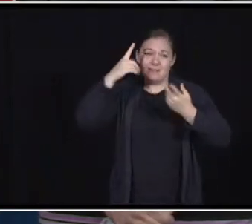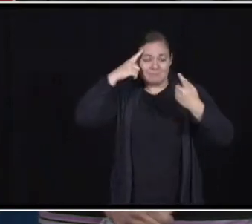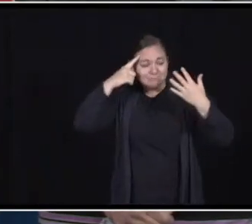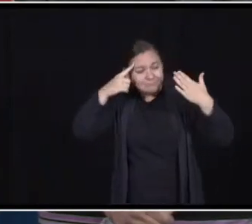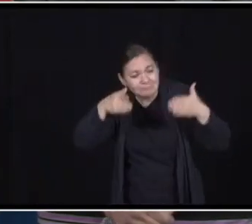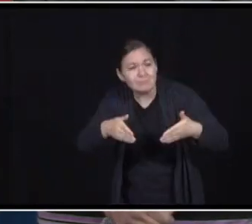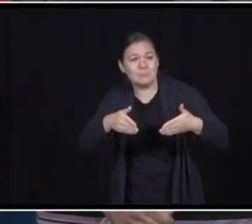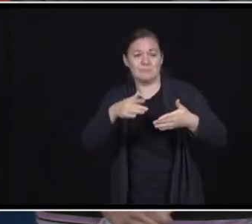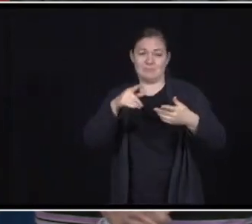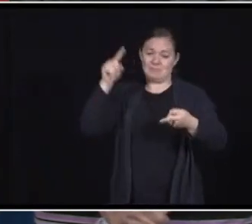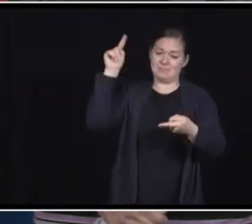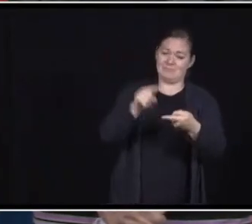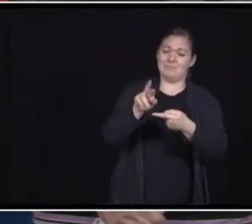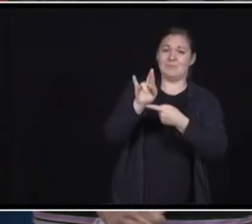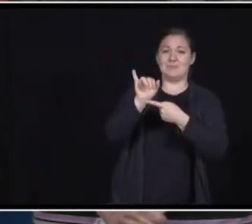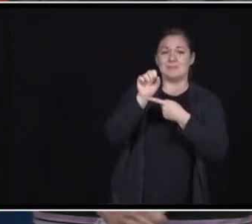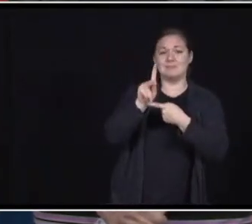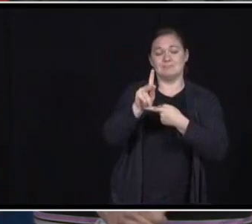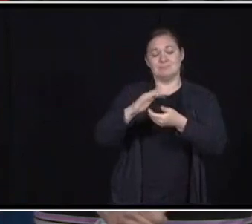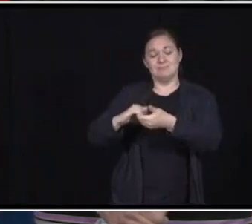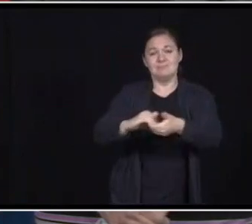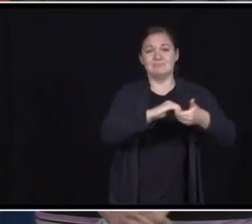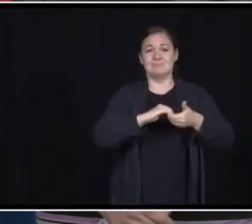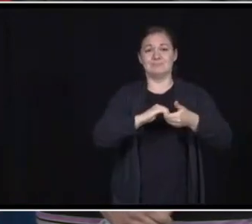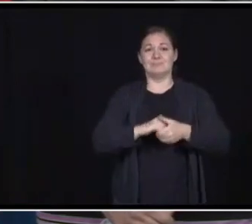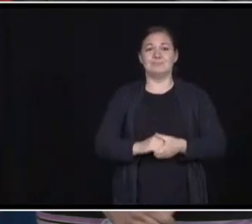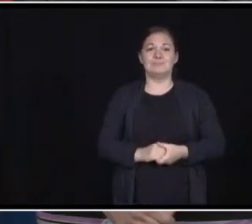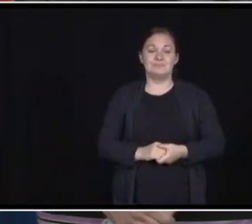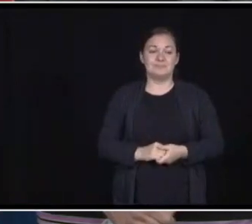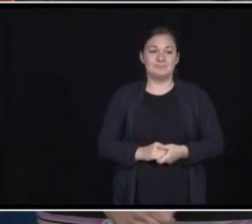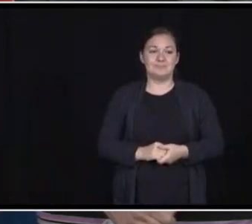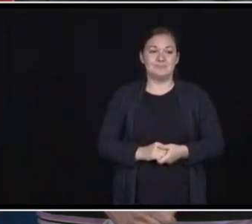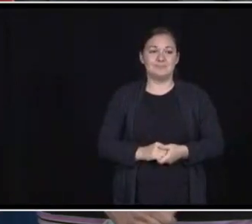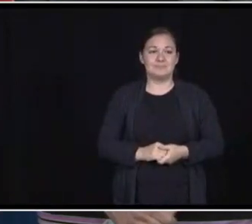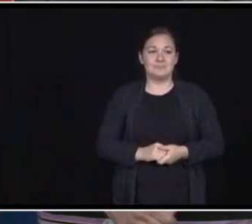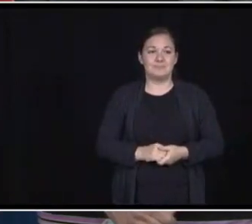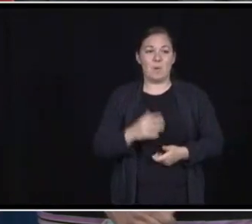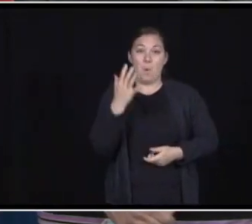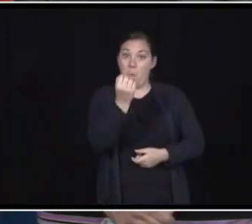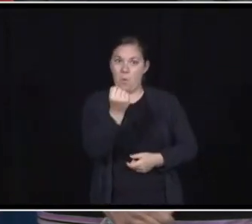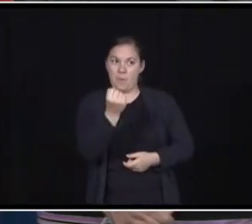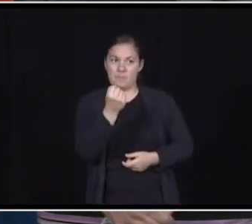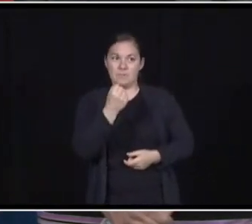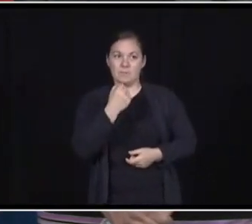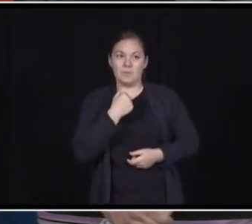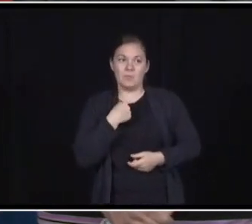kind, to be united and focused on to reduce the risk. Thank you. Phone line for questions.